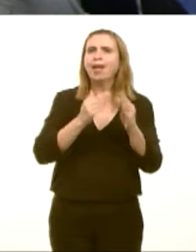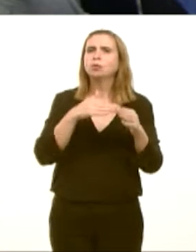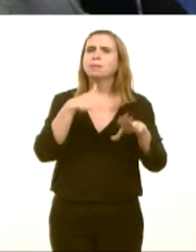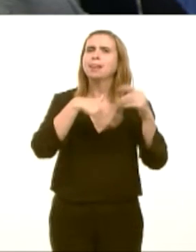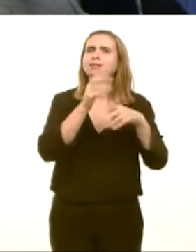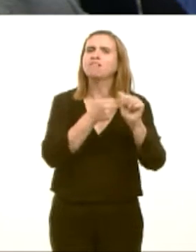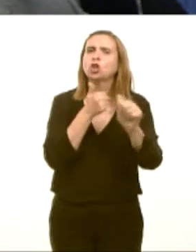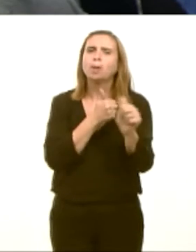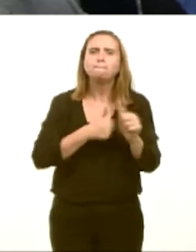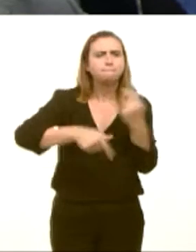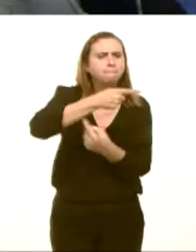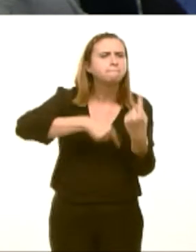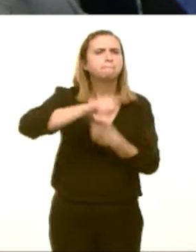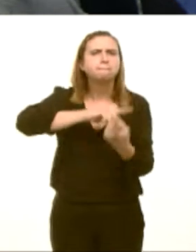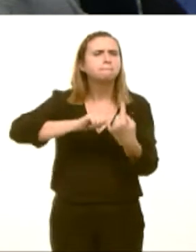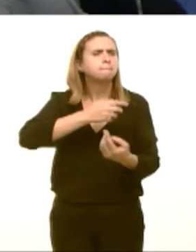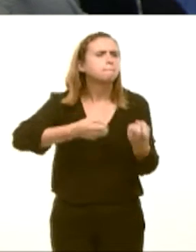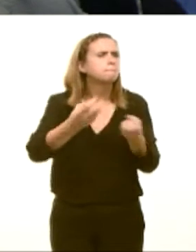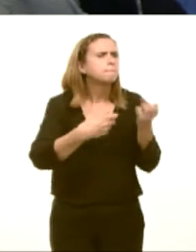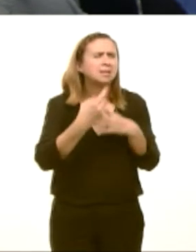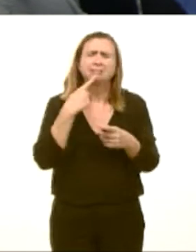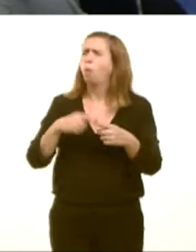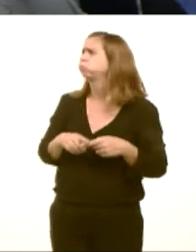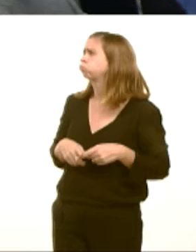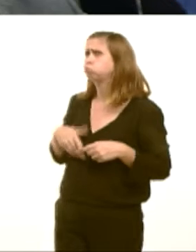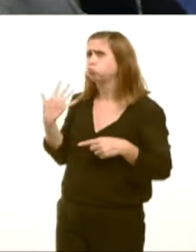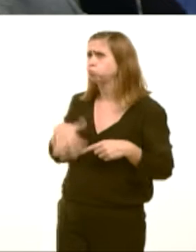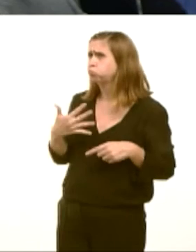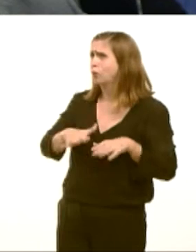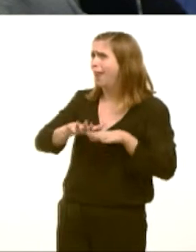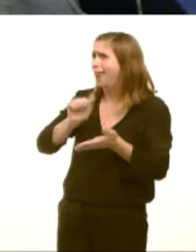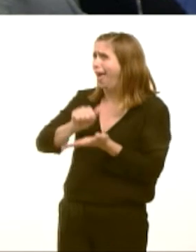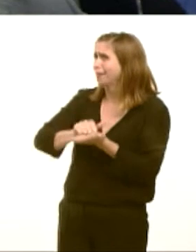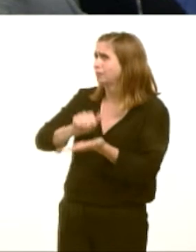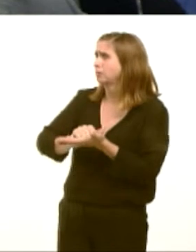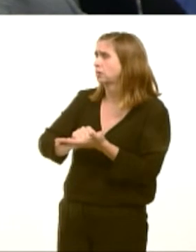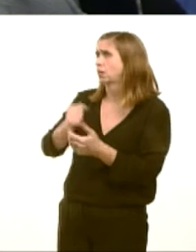a number of issues with me, including the cost of publicly owned land, the difficulty